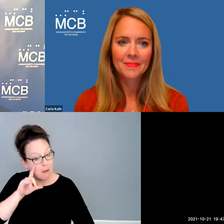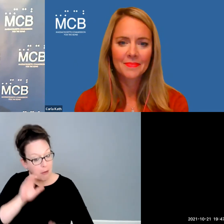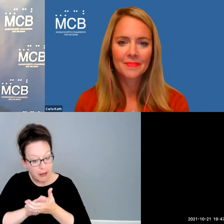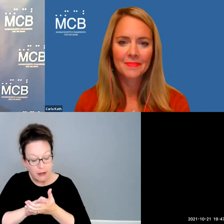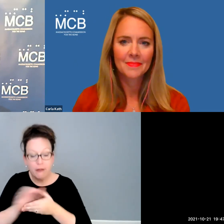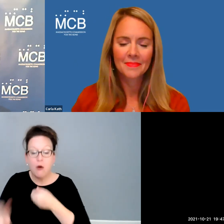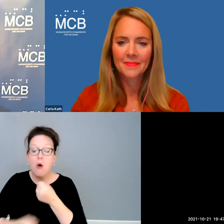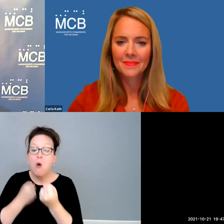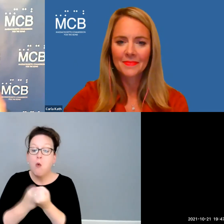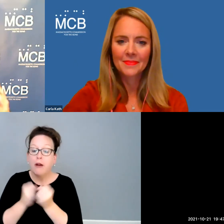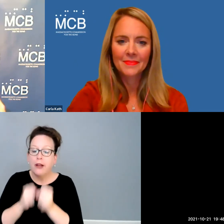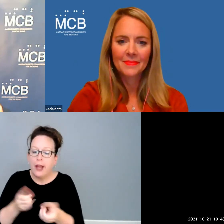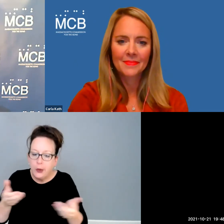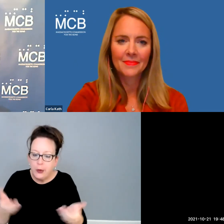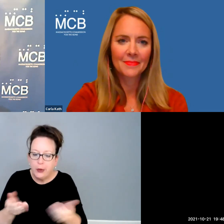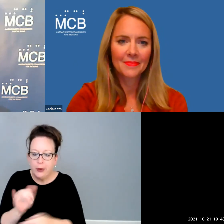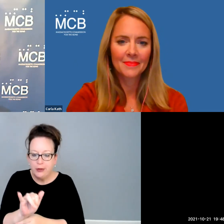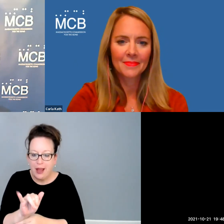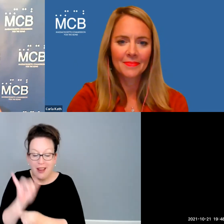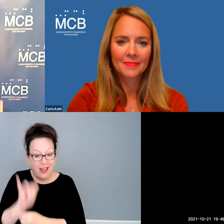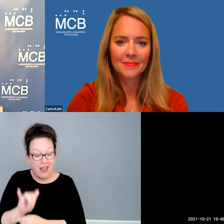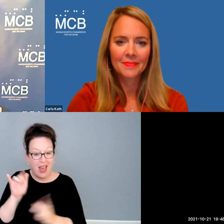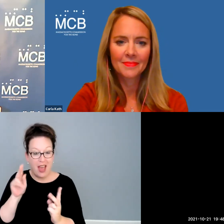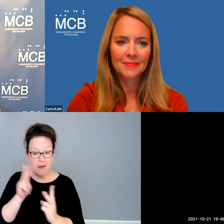then that combination helps enhance dignity.